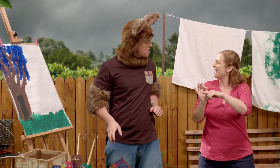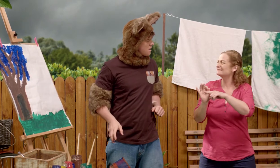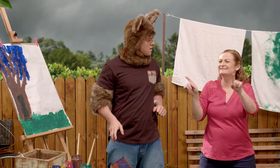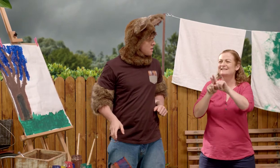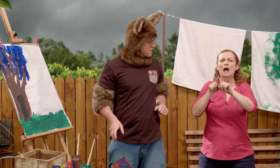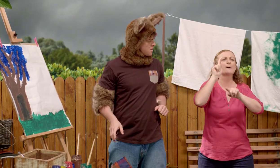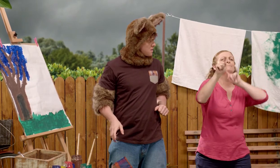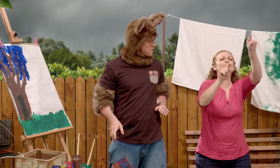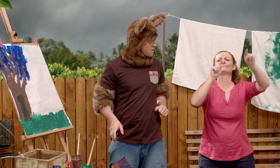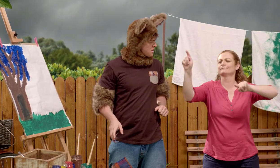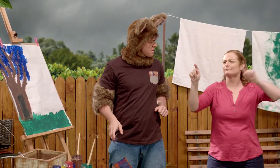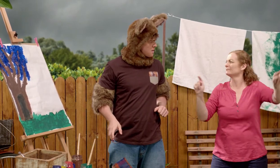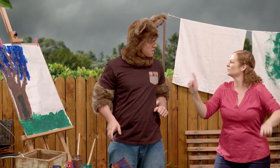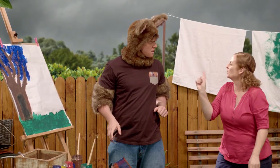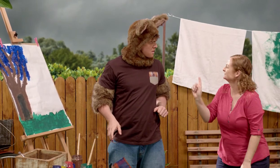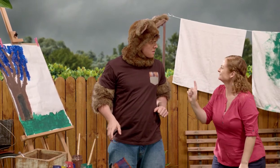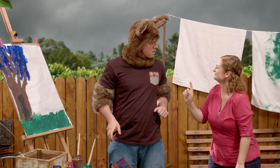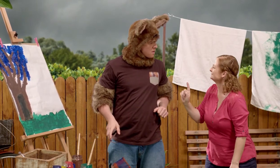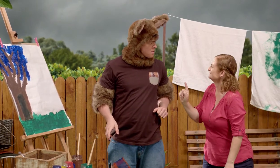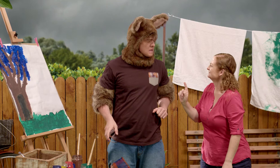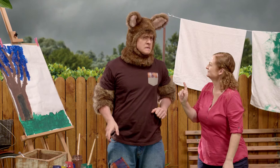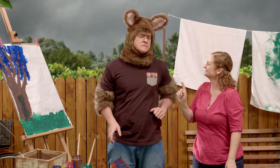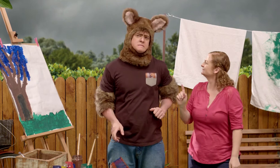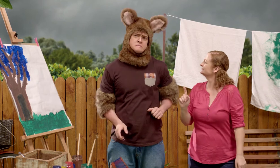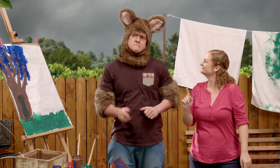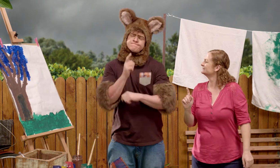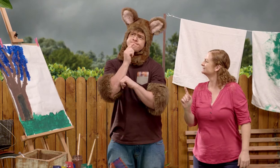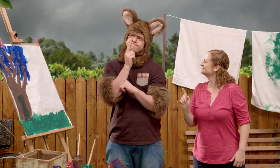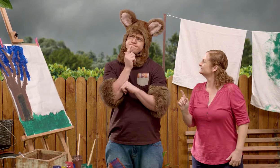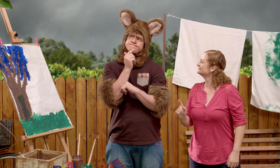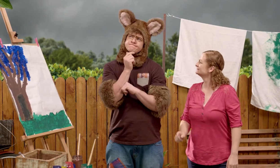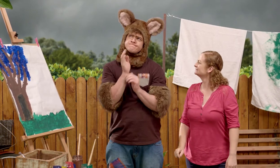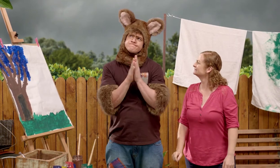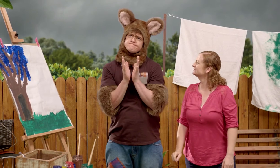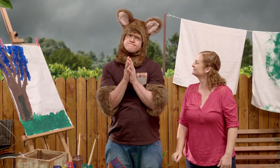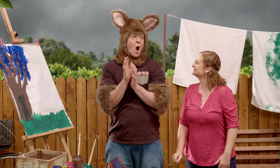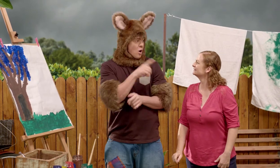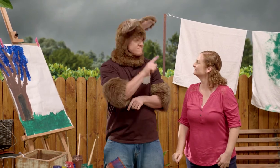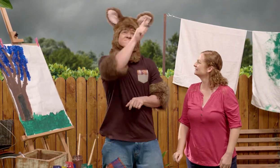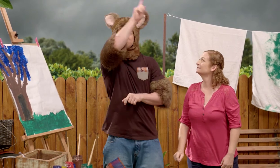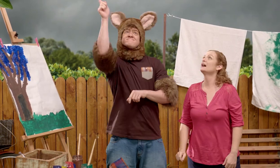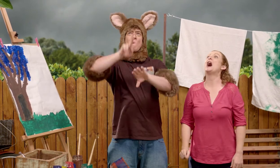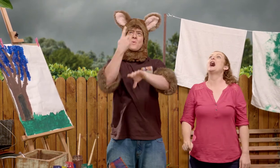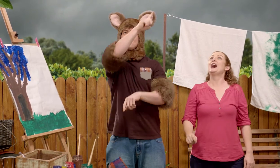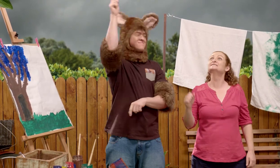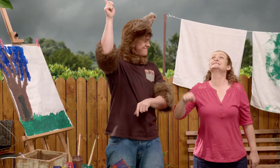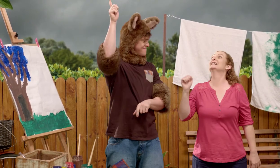What else is this colour? Hmm. Oh, the sky is blue.